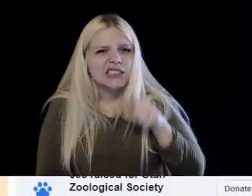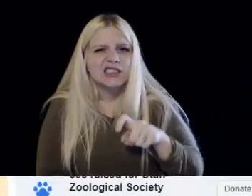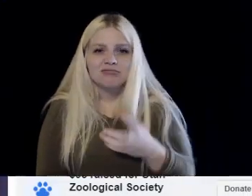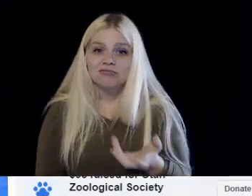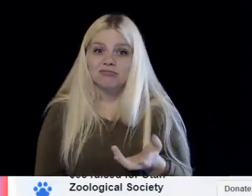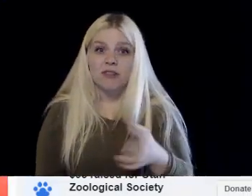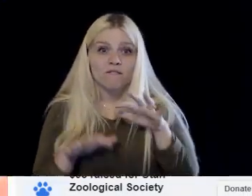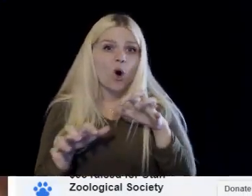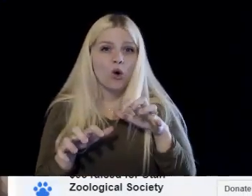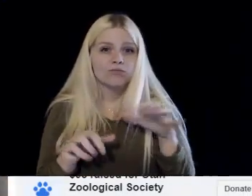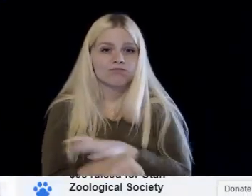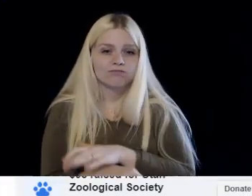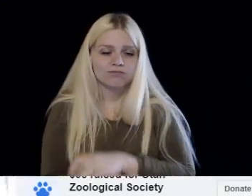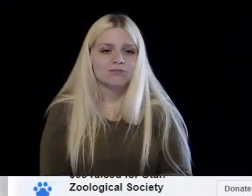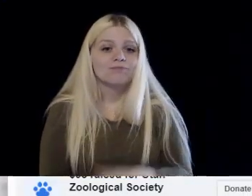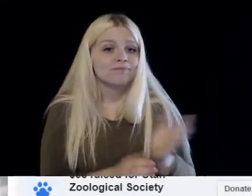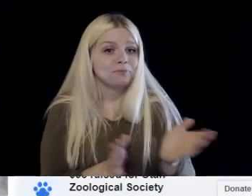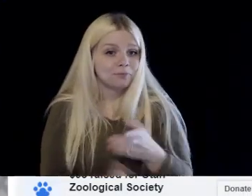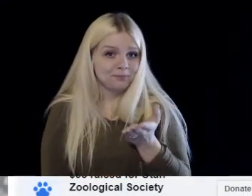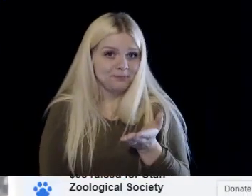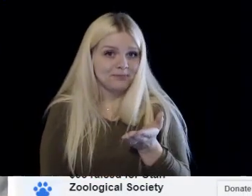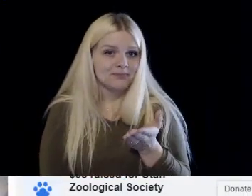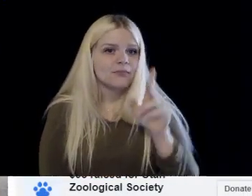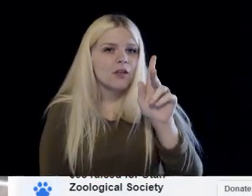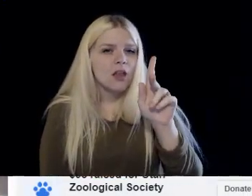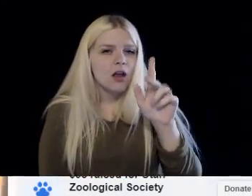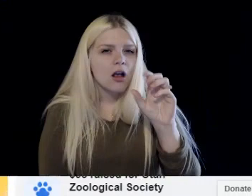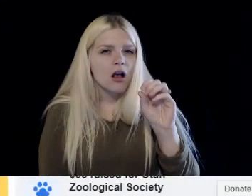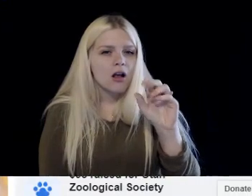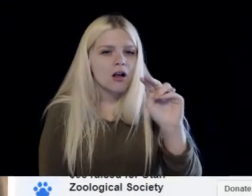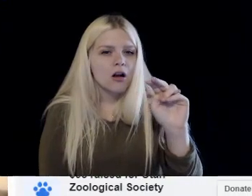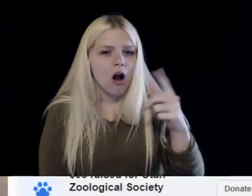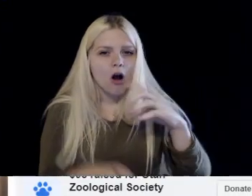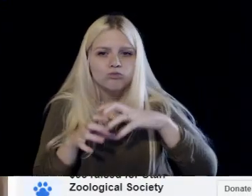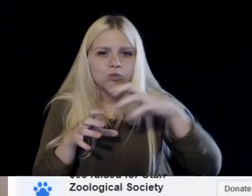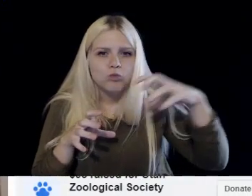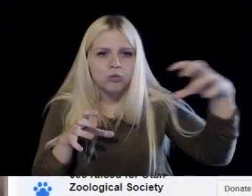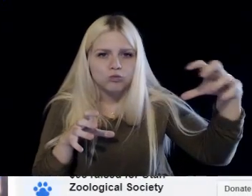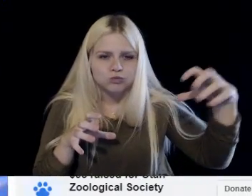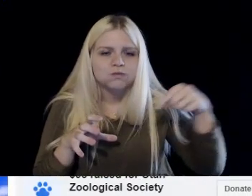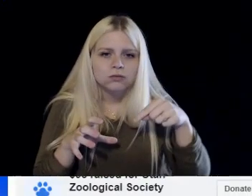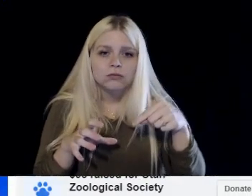Michelle: And then this one is a Kong. Just to make sure that you guys see that you